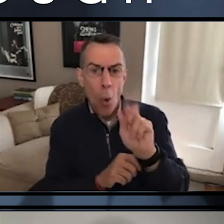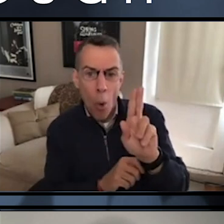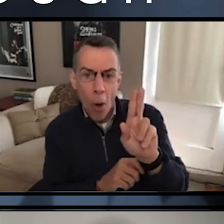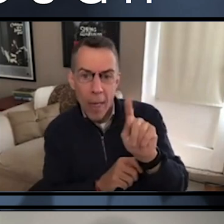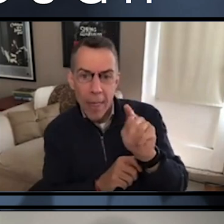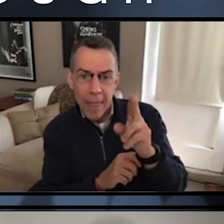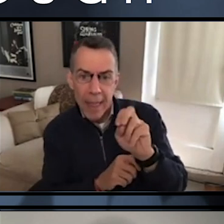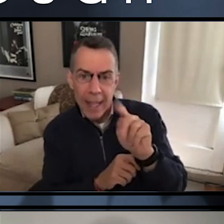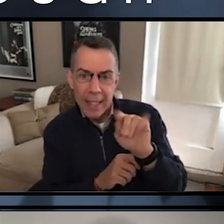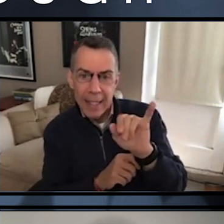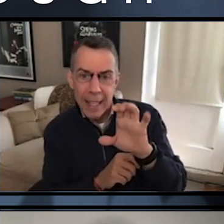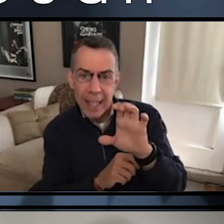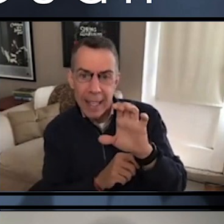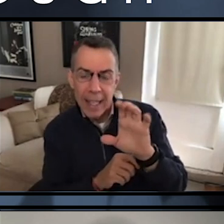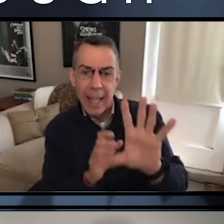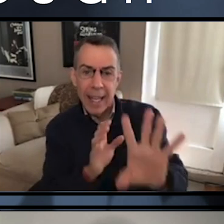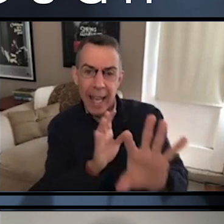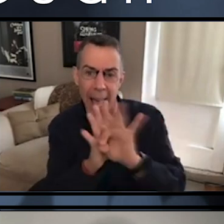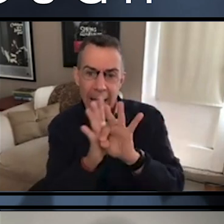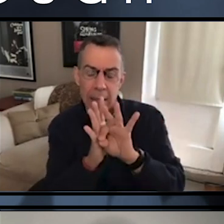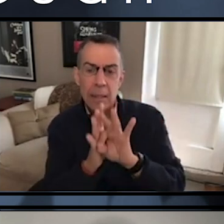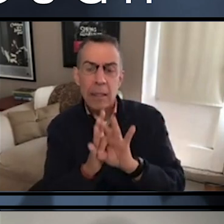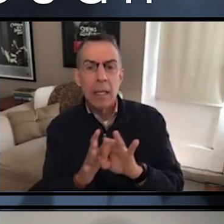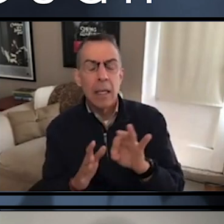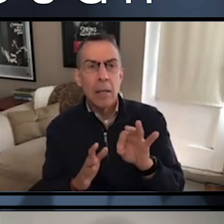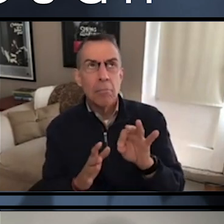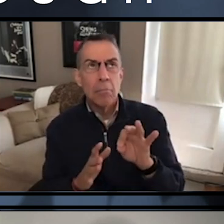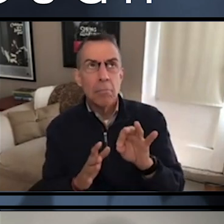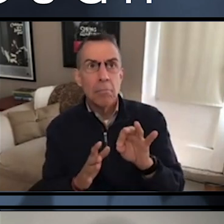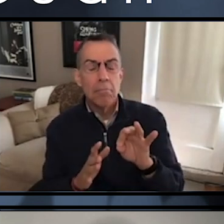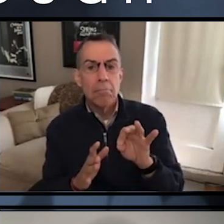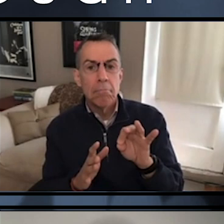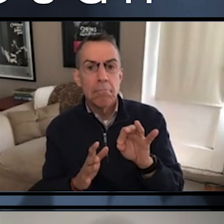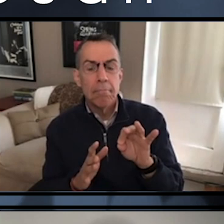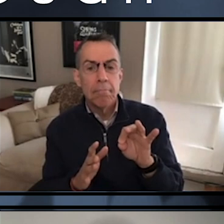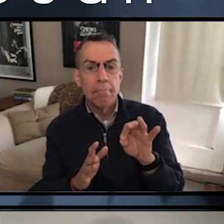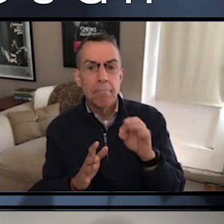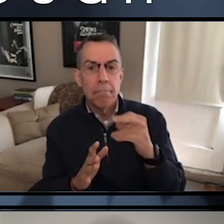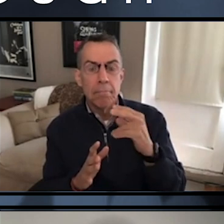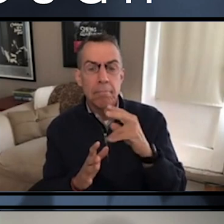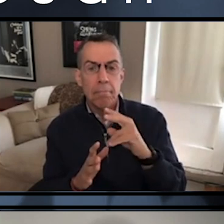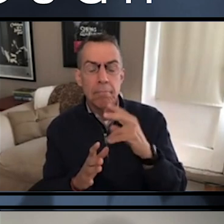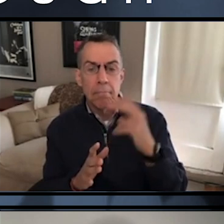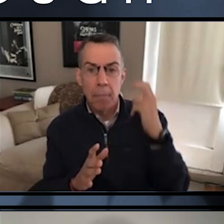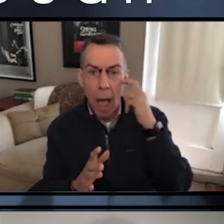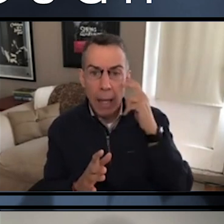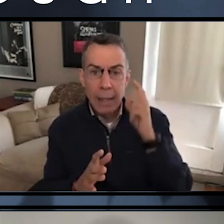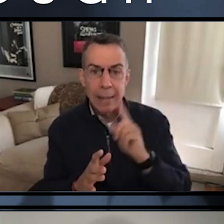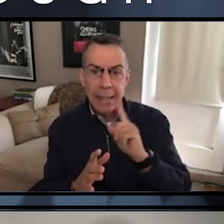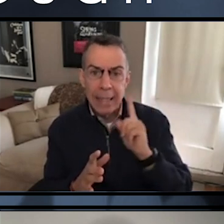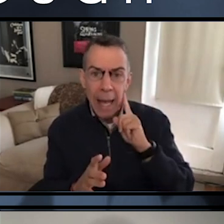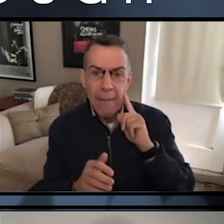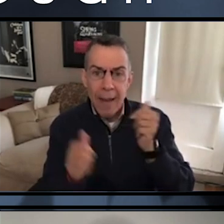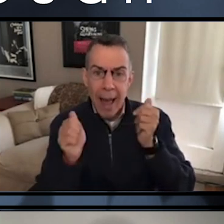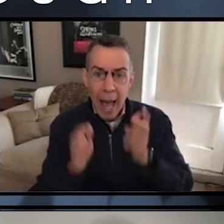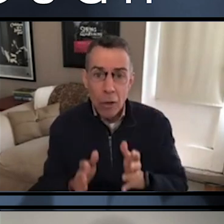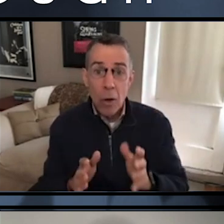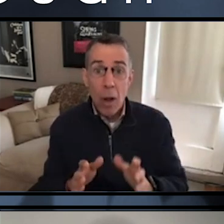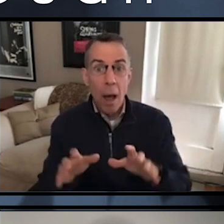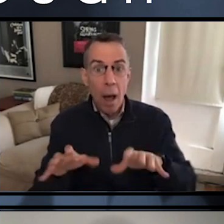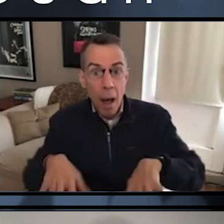process here. It is a, BlindDeaf actor being played by a blind and deaf actor.